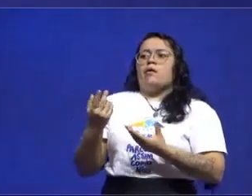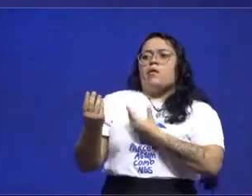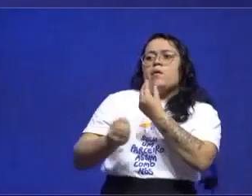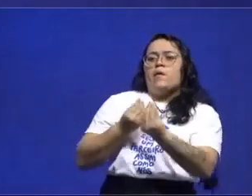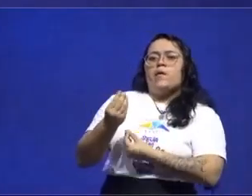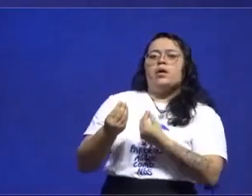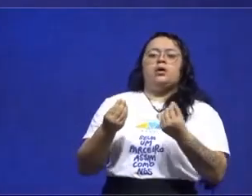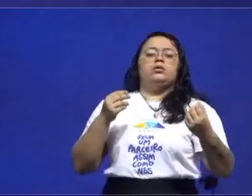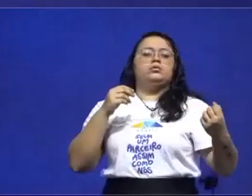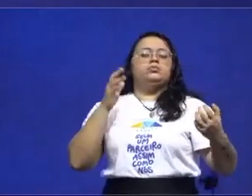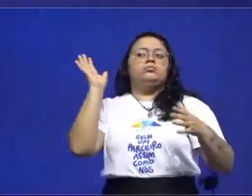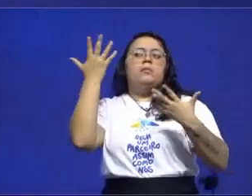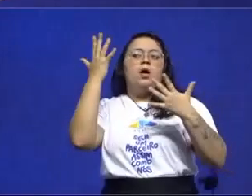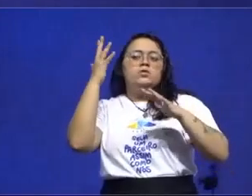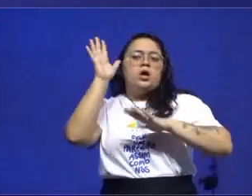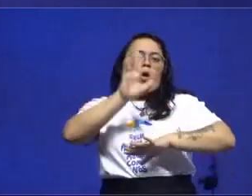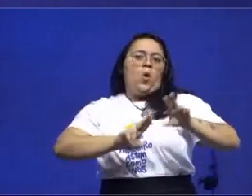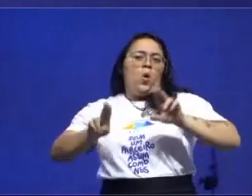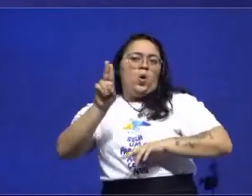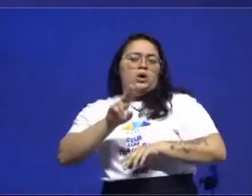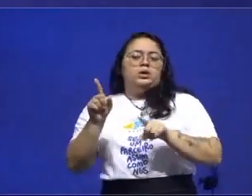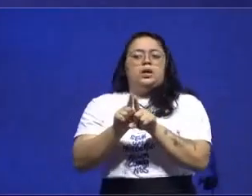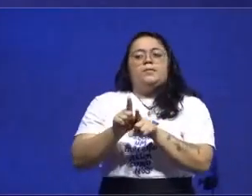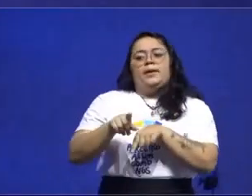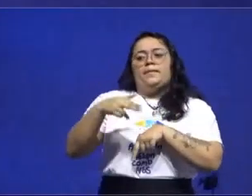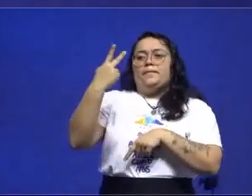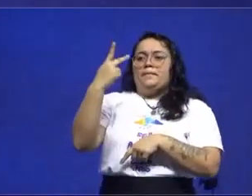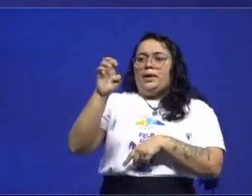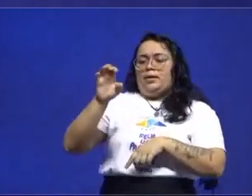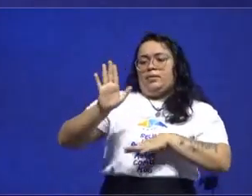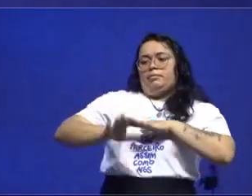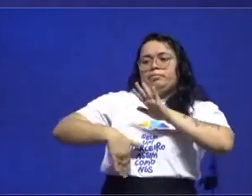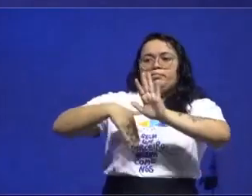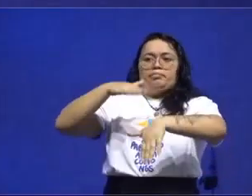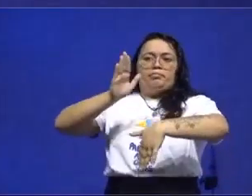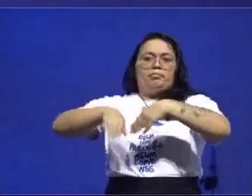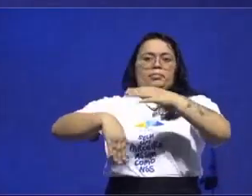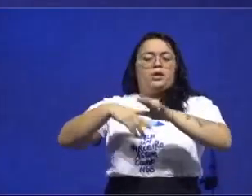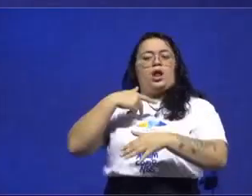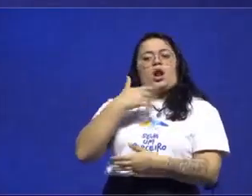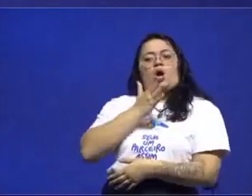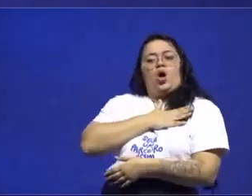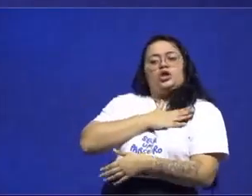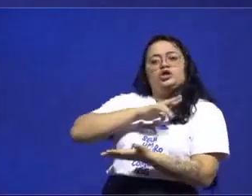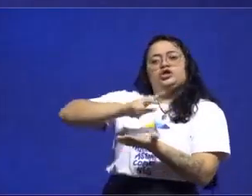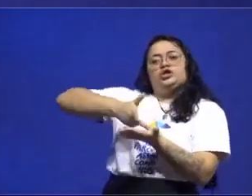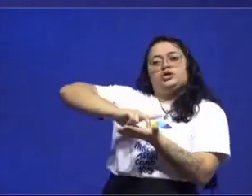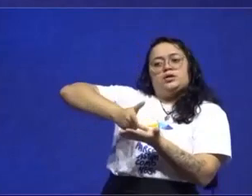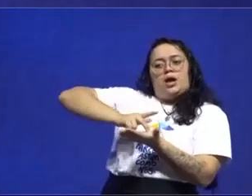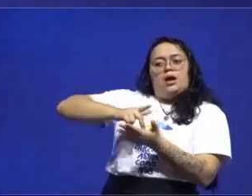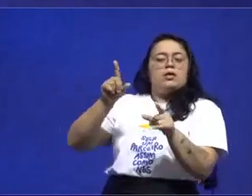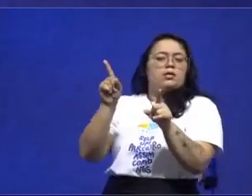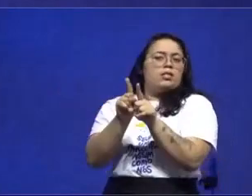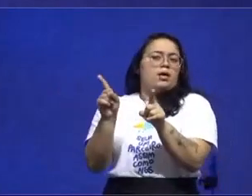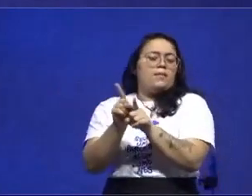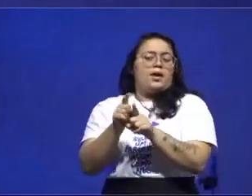with the walking on tiptoe she likes to spin a lot to run randomly for her to go